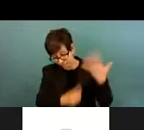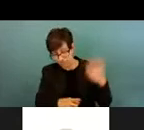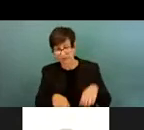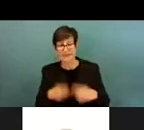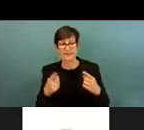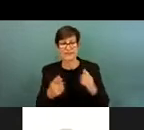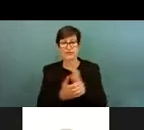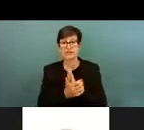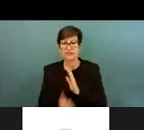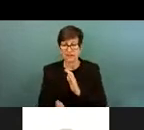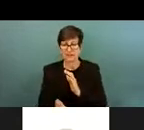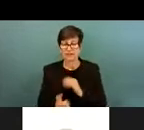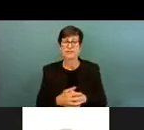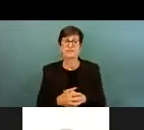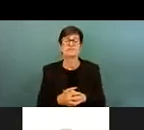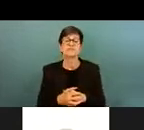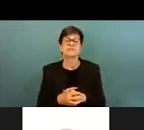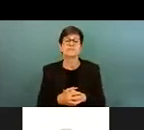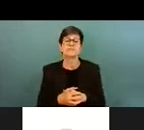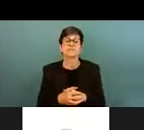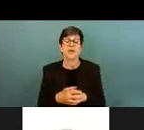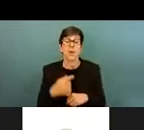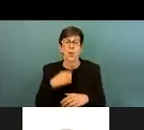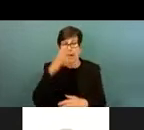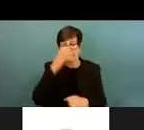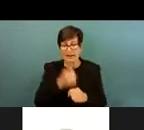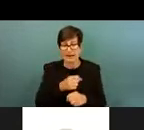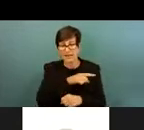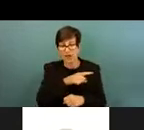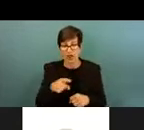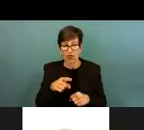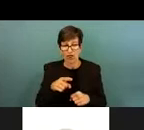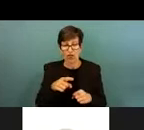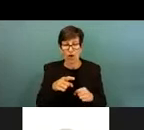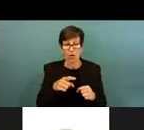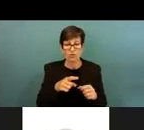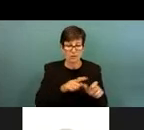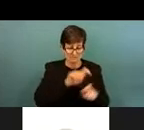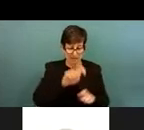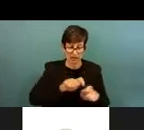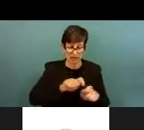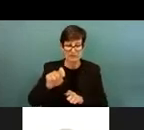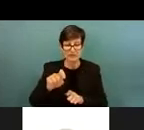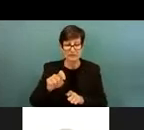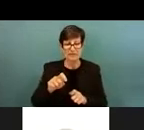which we think respond better to the complexity and diversity of people's engagement with